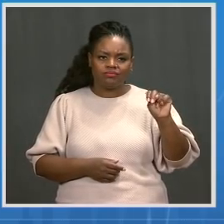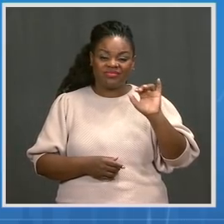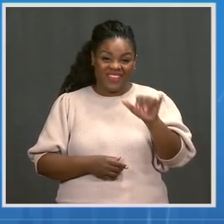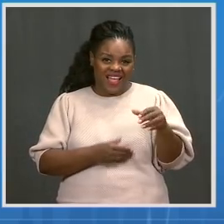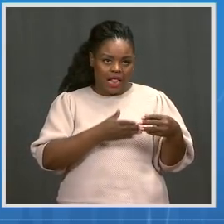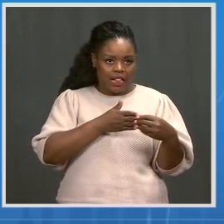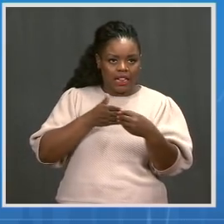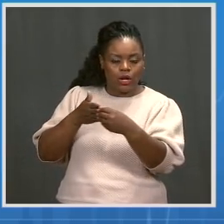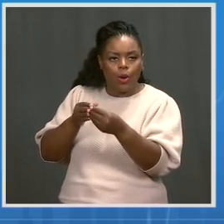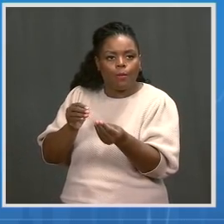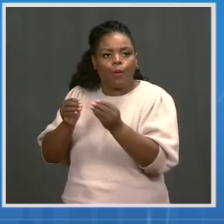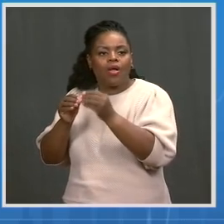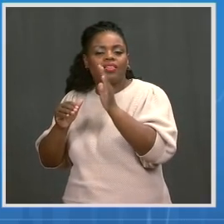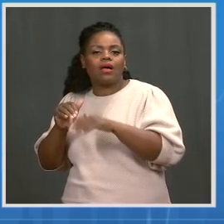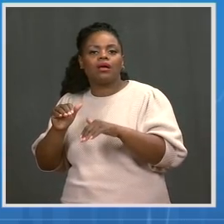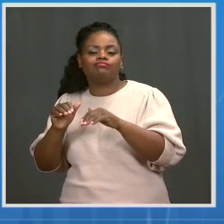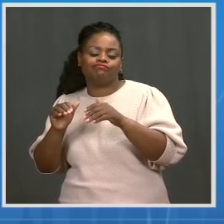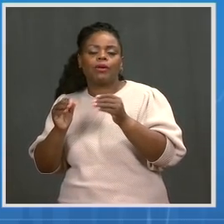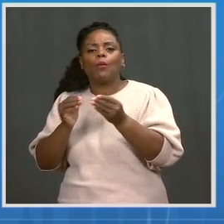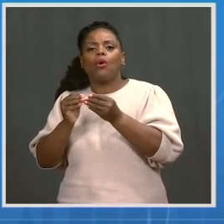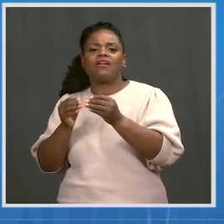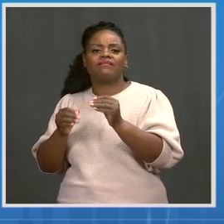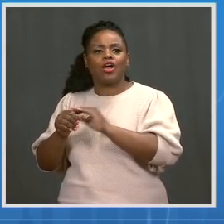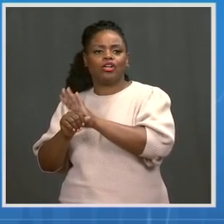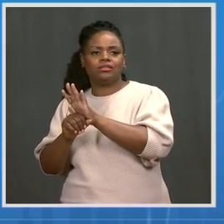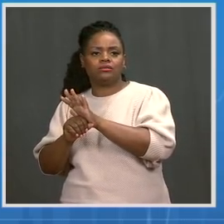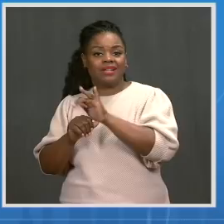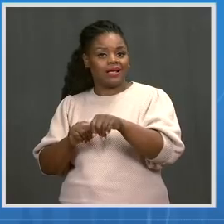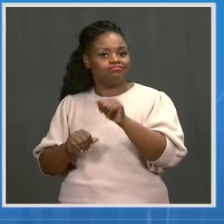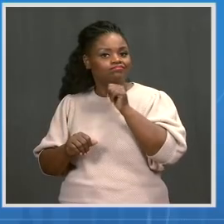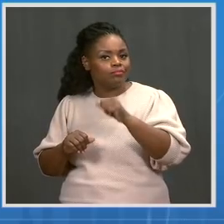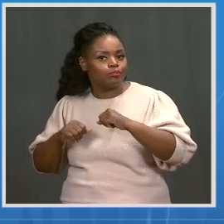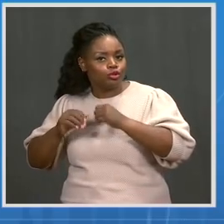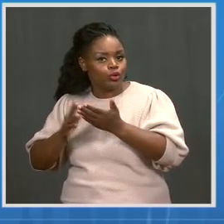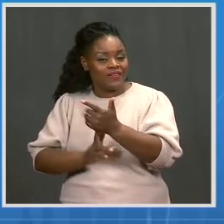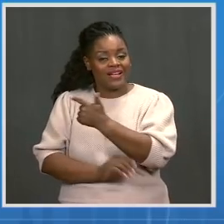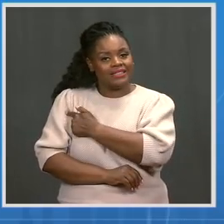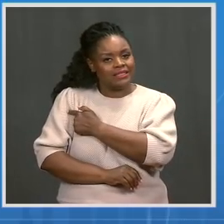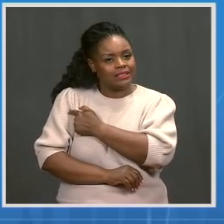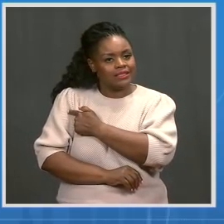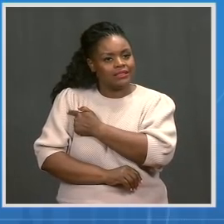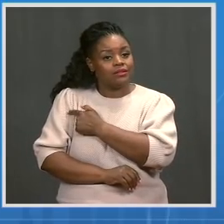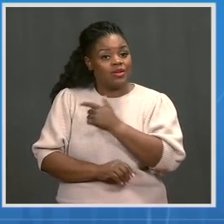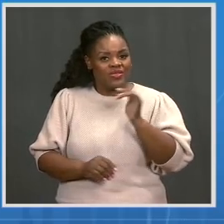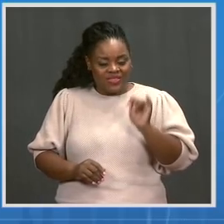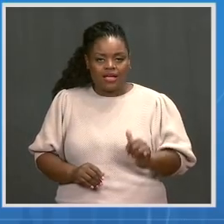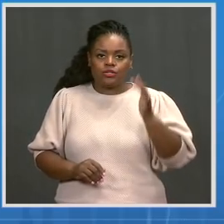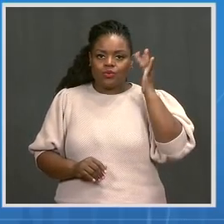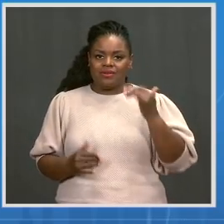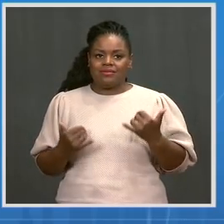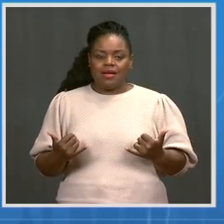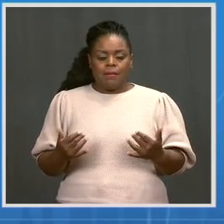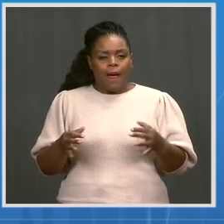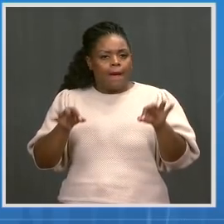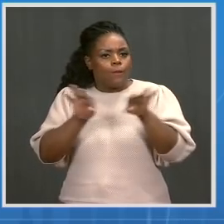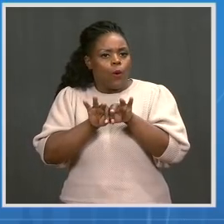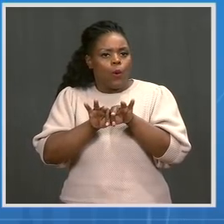And that's why it's more important than ever to get vaccinated now, to stop the chain of infection, the chain of mutations